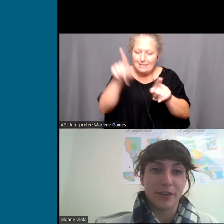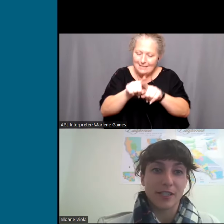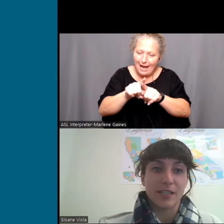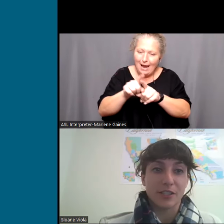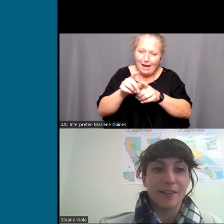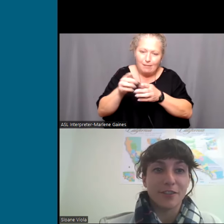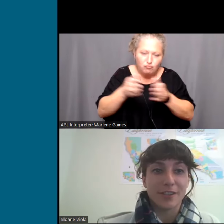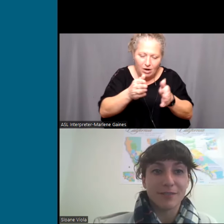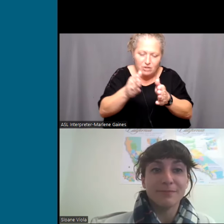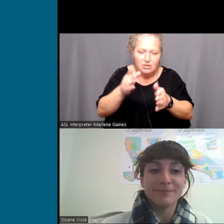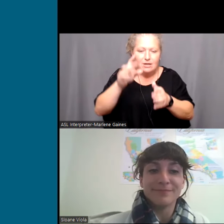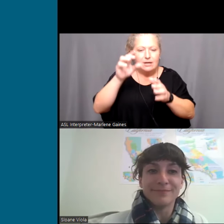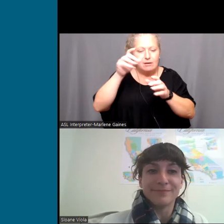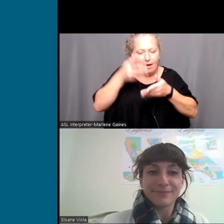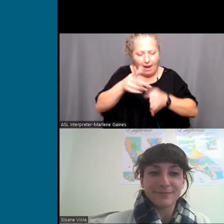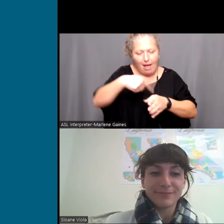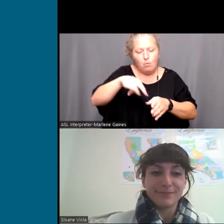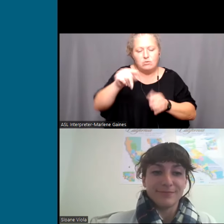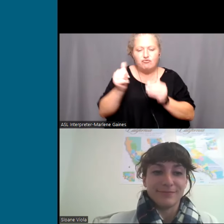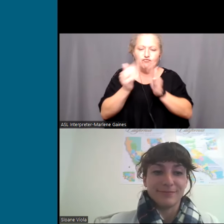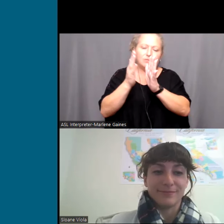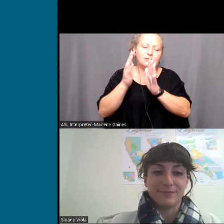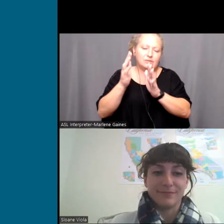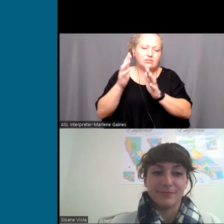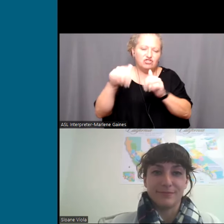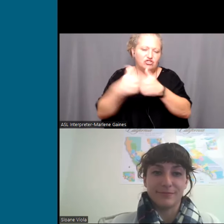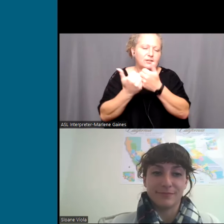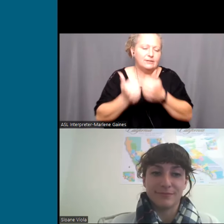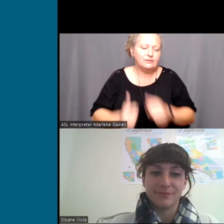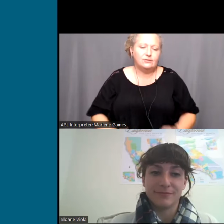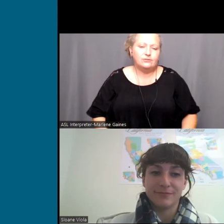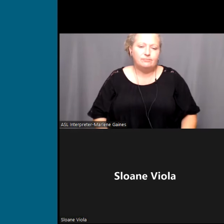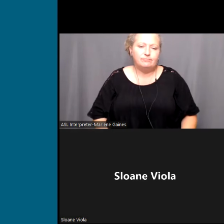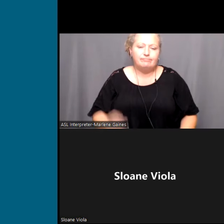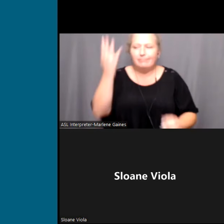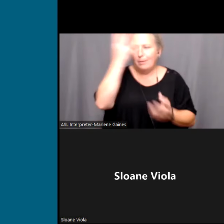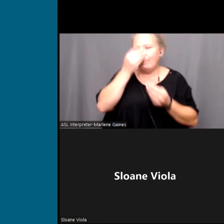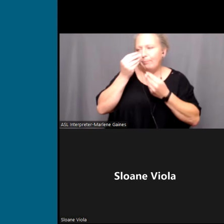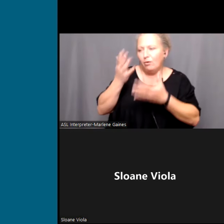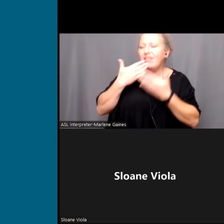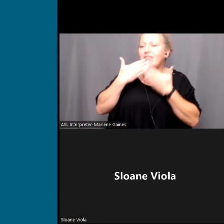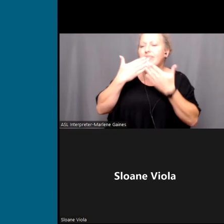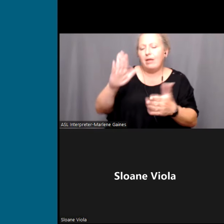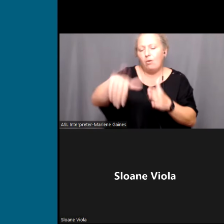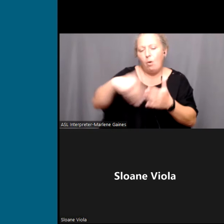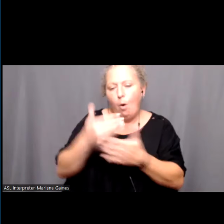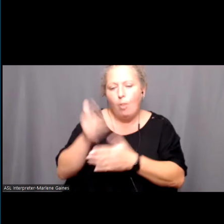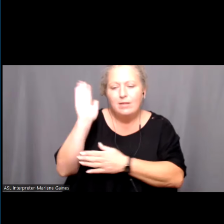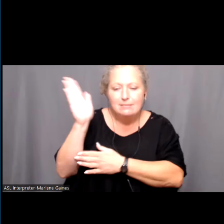will allow us to address these challenges. Beautiful, Thank you to all of our speakers.